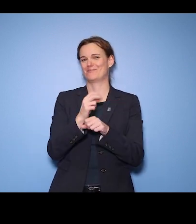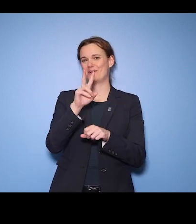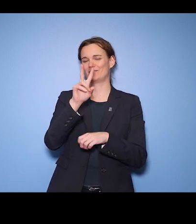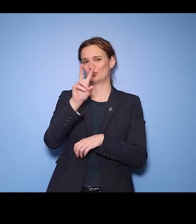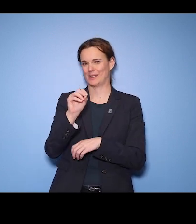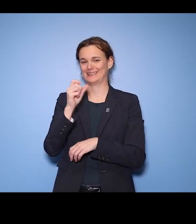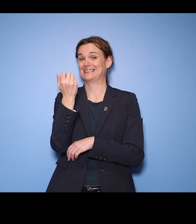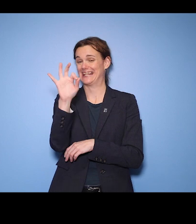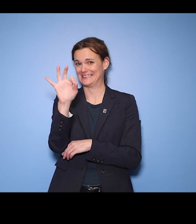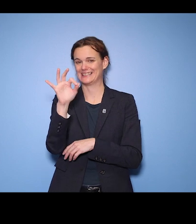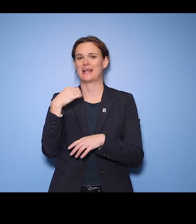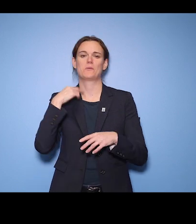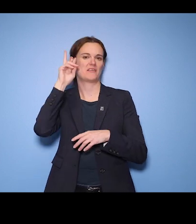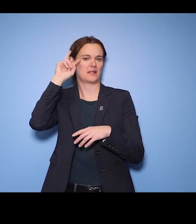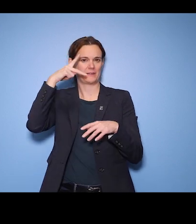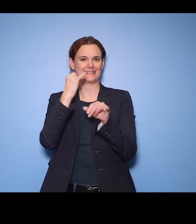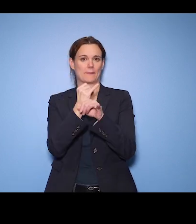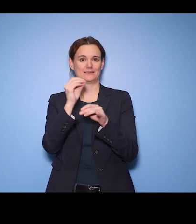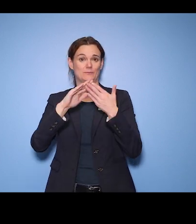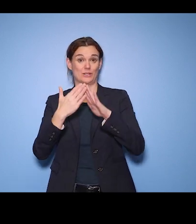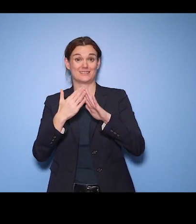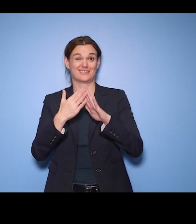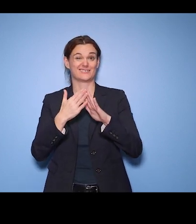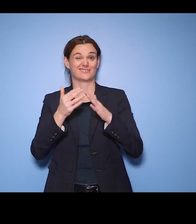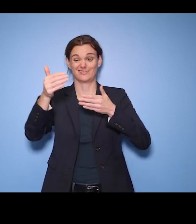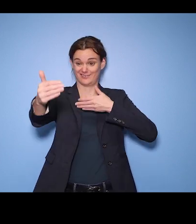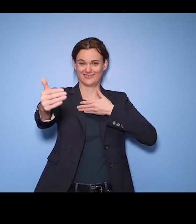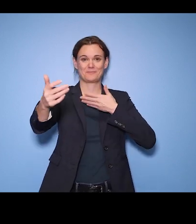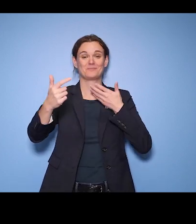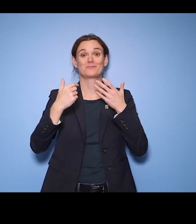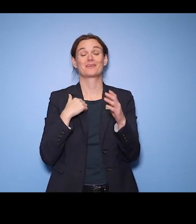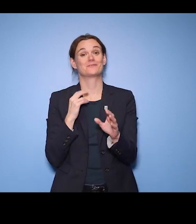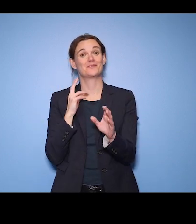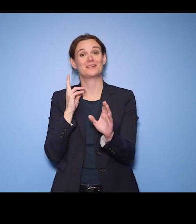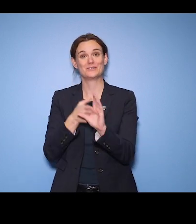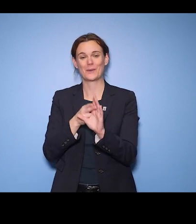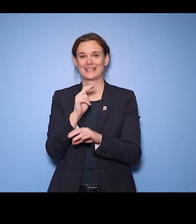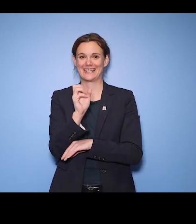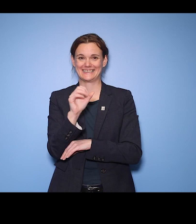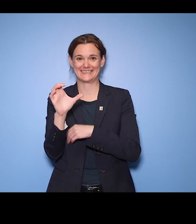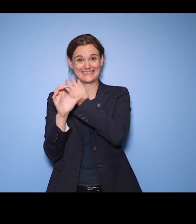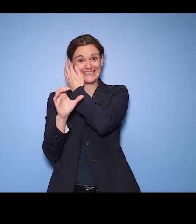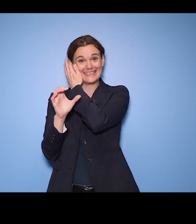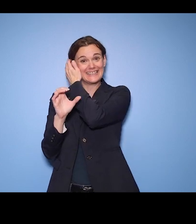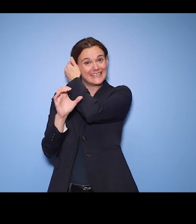in 2019 as Vice President, Campuses and Communities. In fact when I joined the college the paint